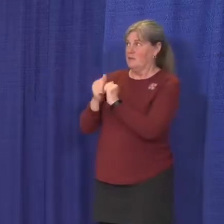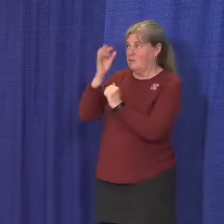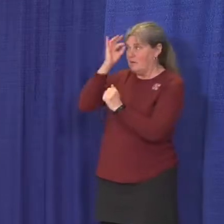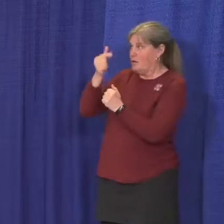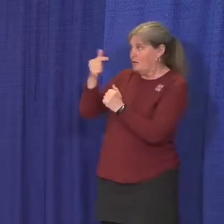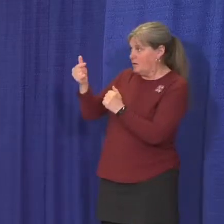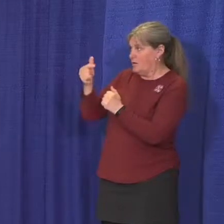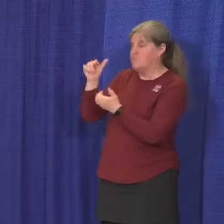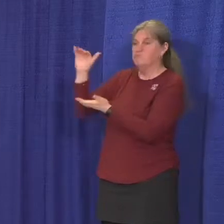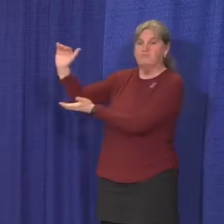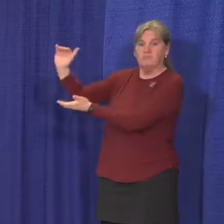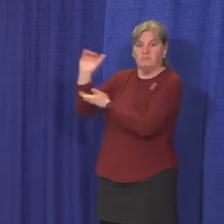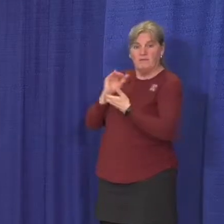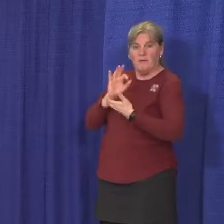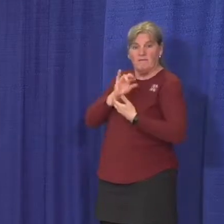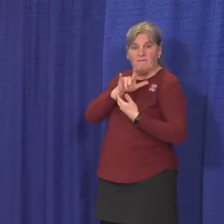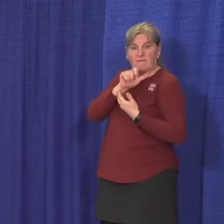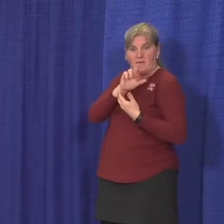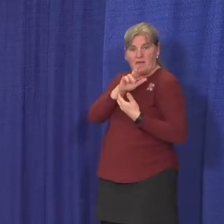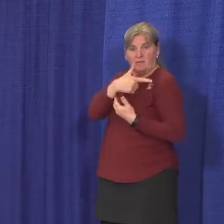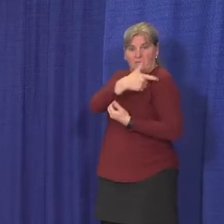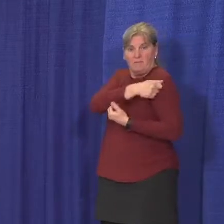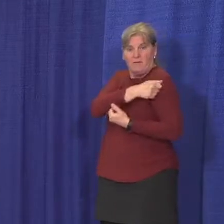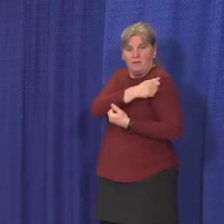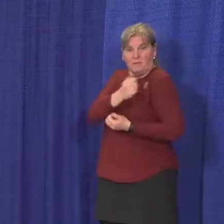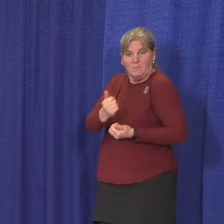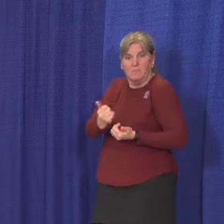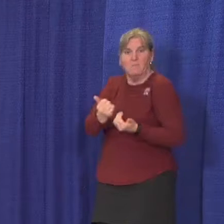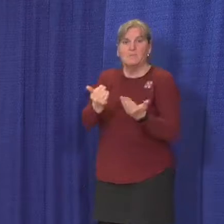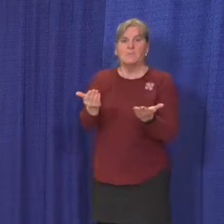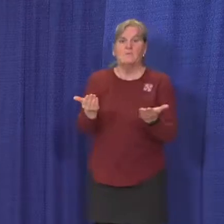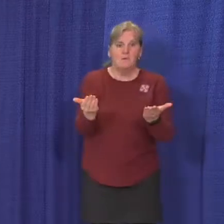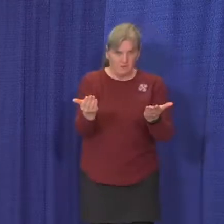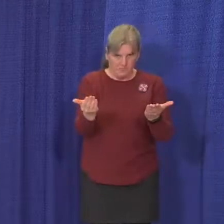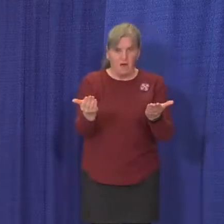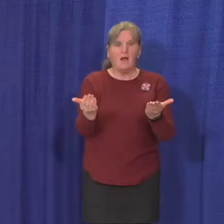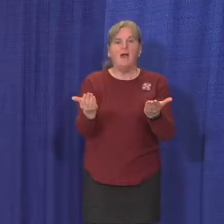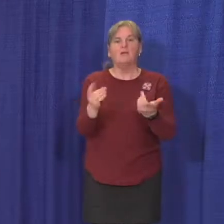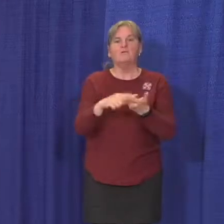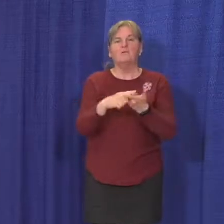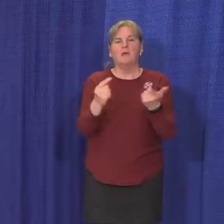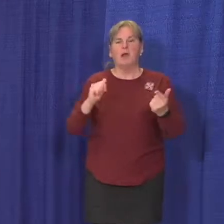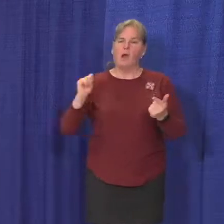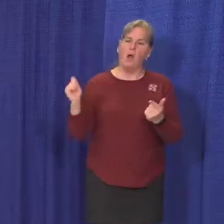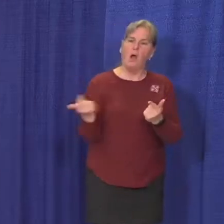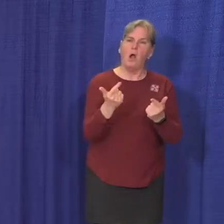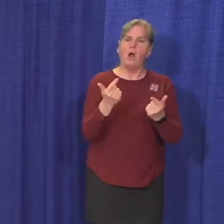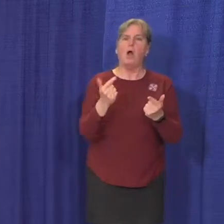federal government to obtain enough Pfizer doses to get all